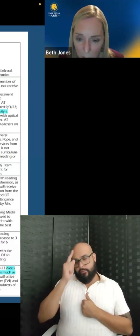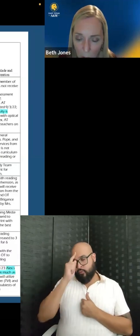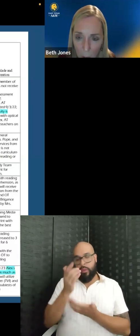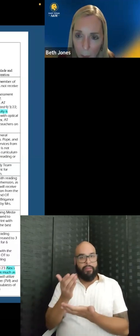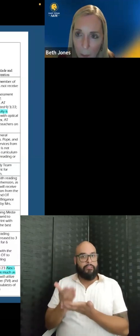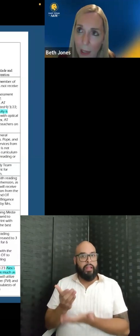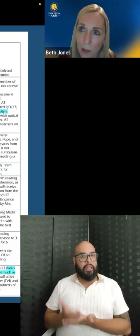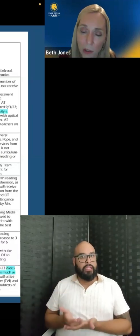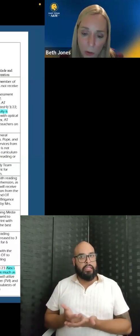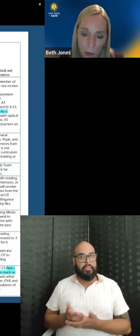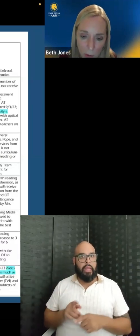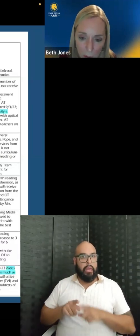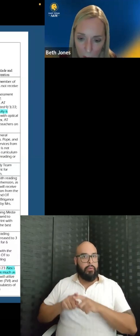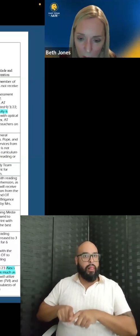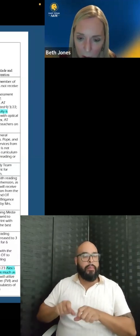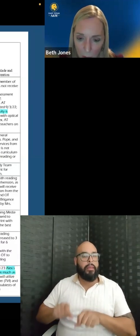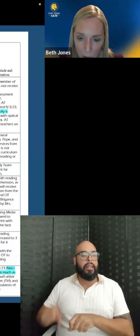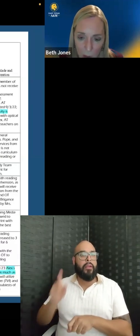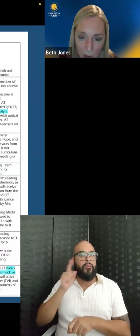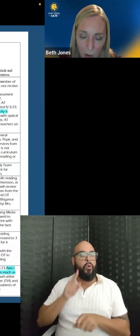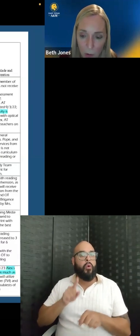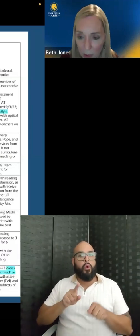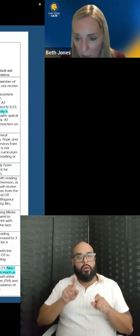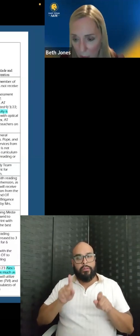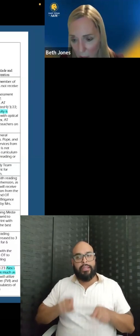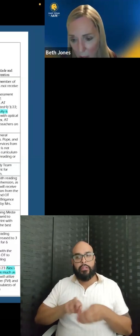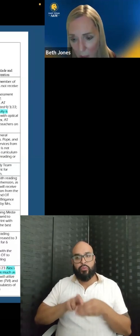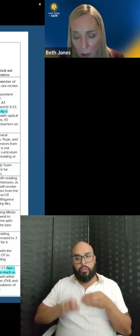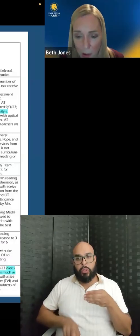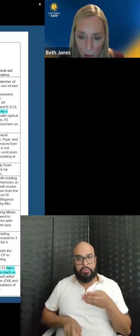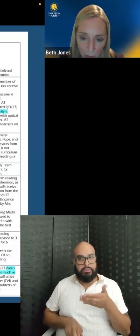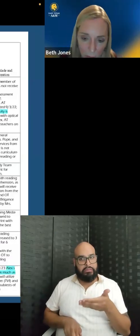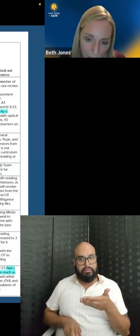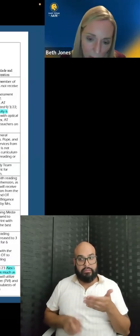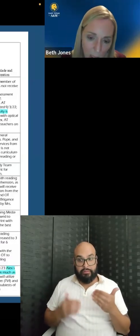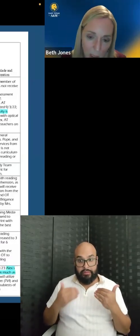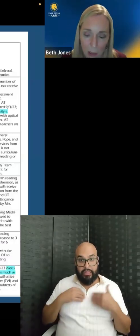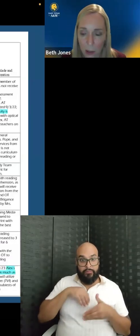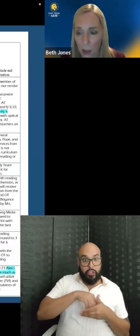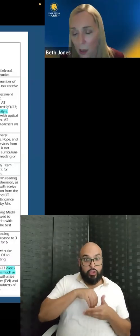You know, how are we making sure there's external and internal consistency and construct validity and